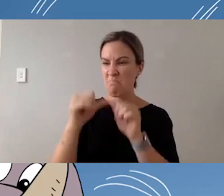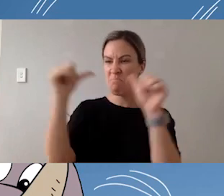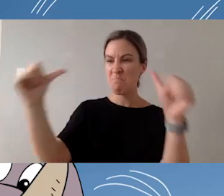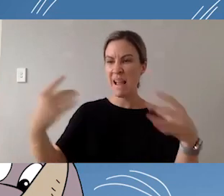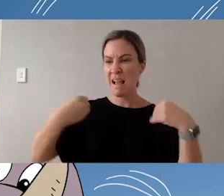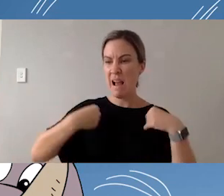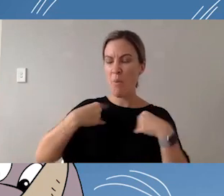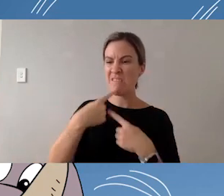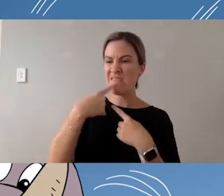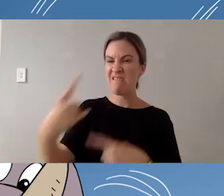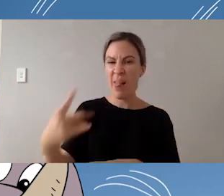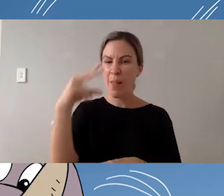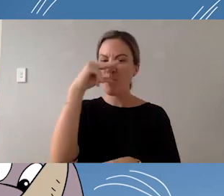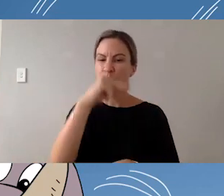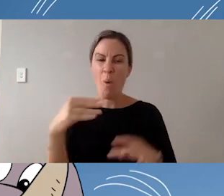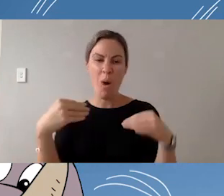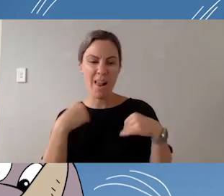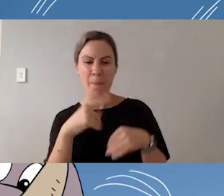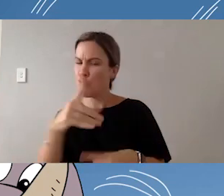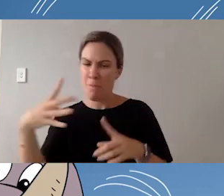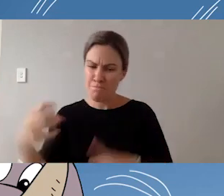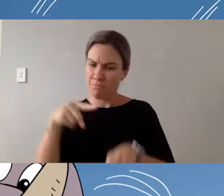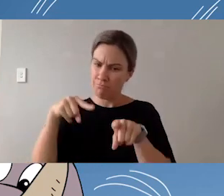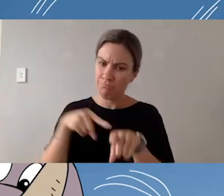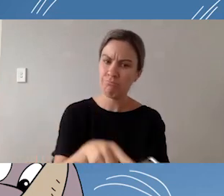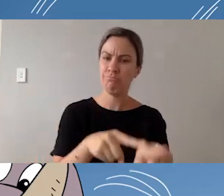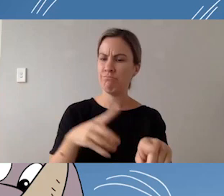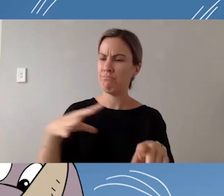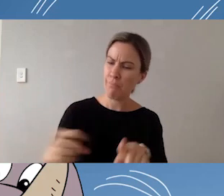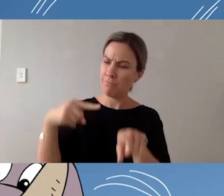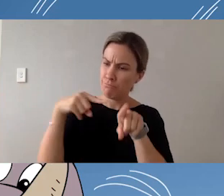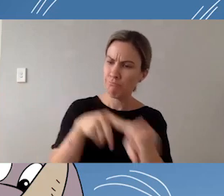get by. This is what you need to do." All with good intentions but,